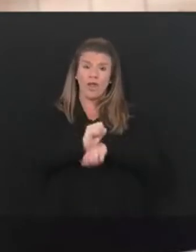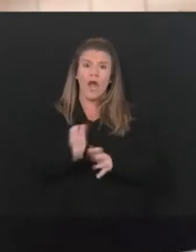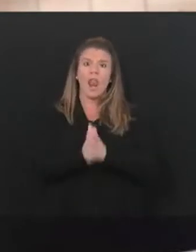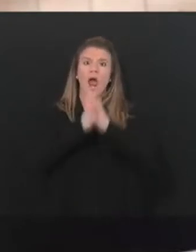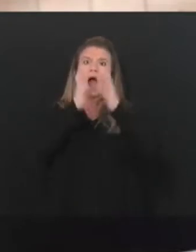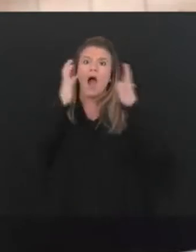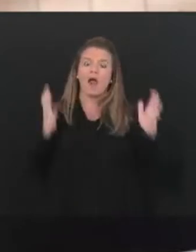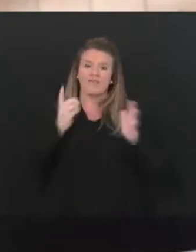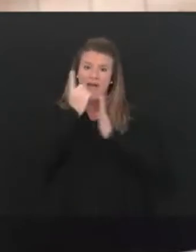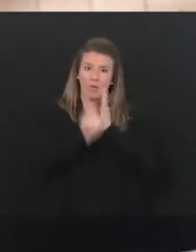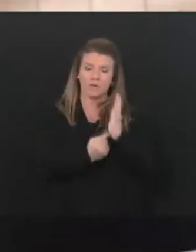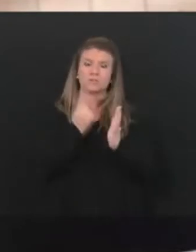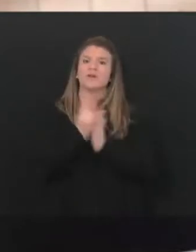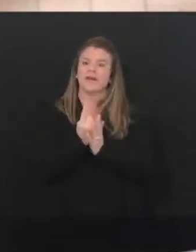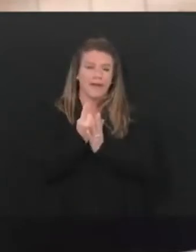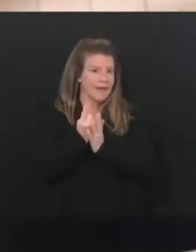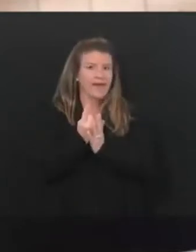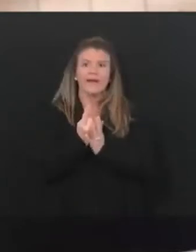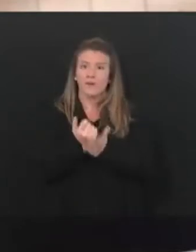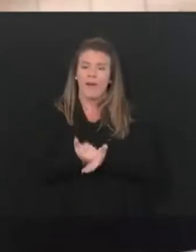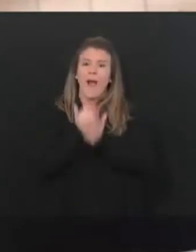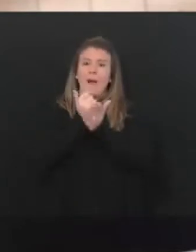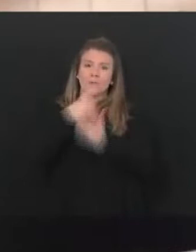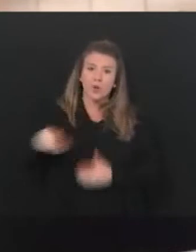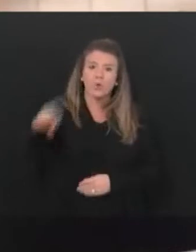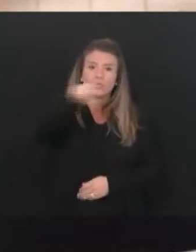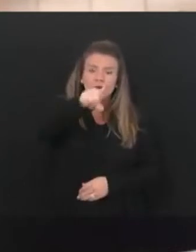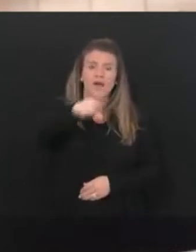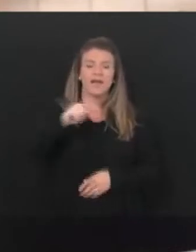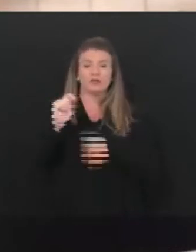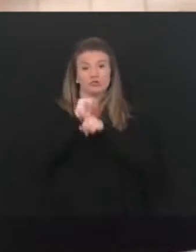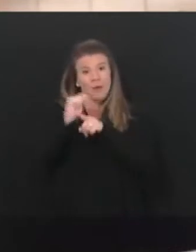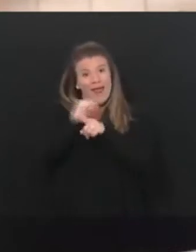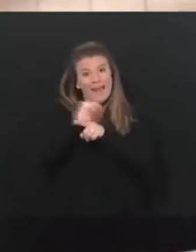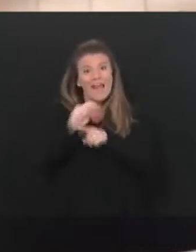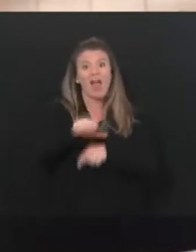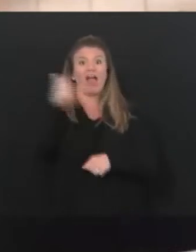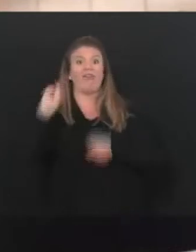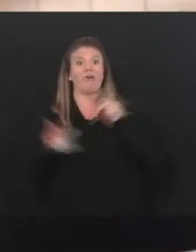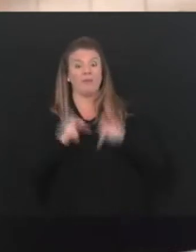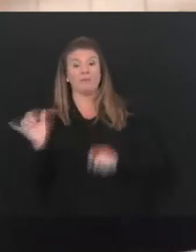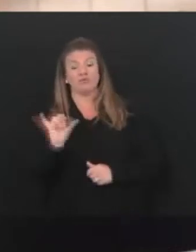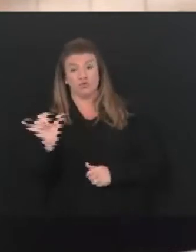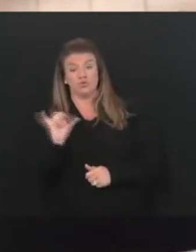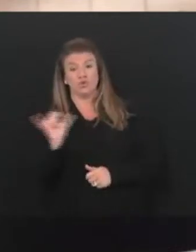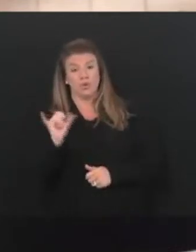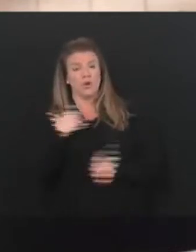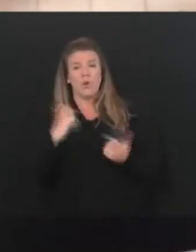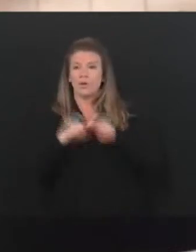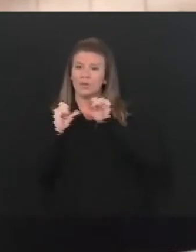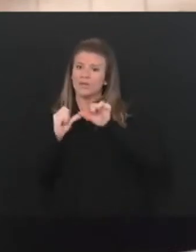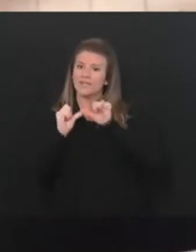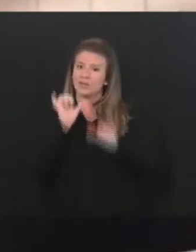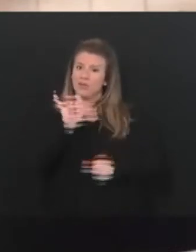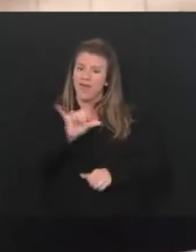EMPLOYEES DOING AN INCREDIBLE JOB WORKING INCREDIBLE NUMBER OF HOURS TO MAKE SURE THAT WE KEEP